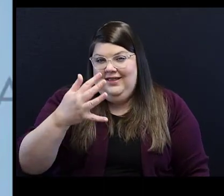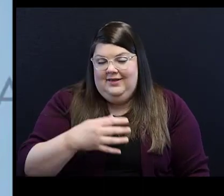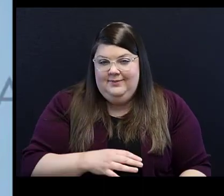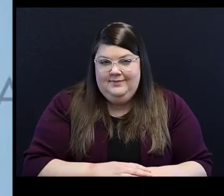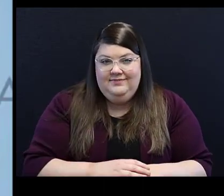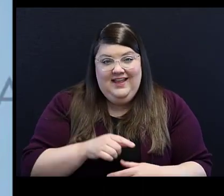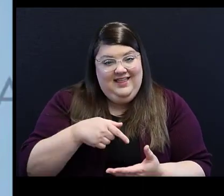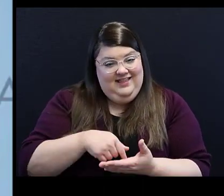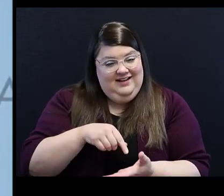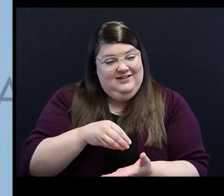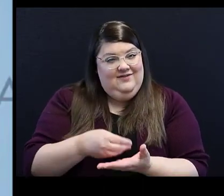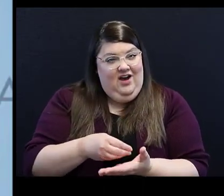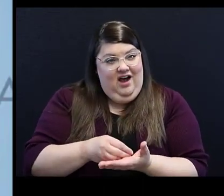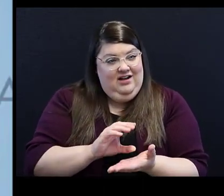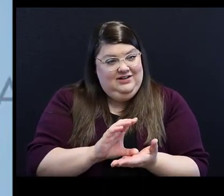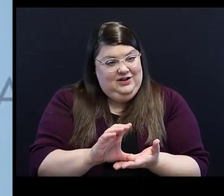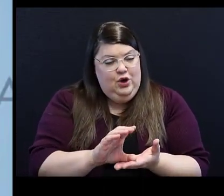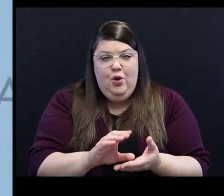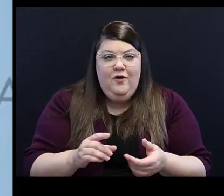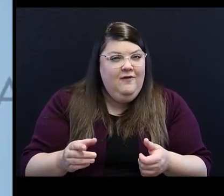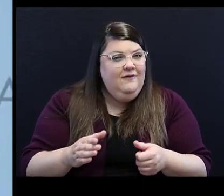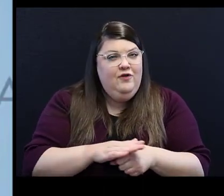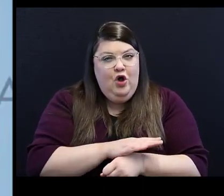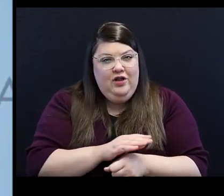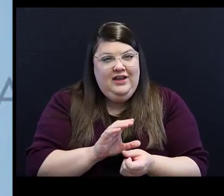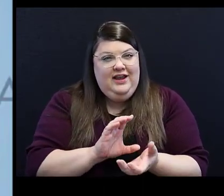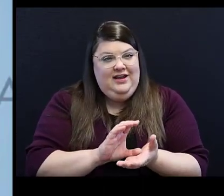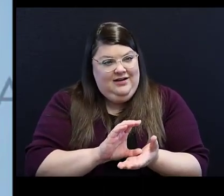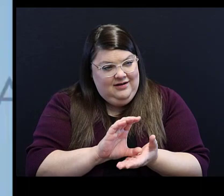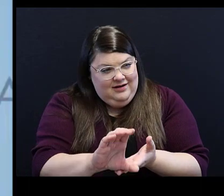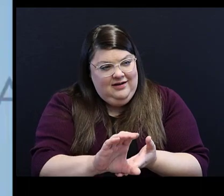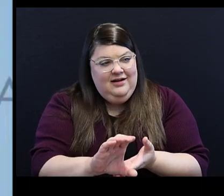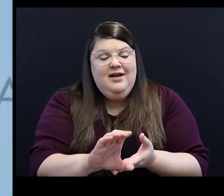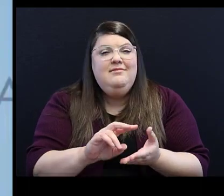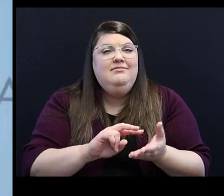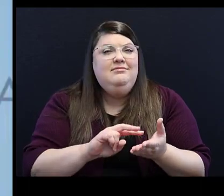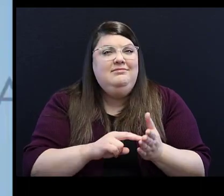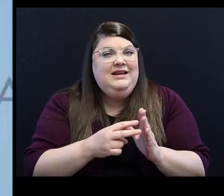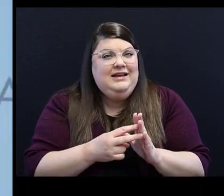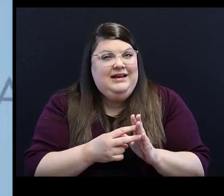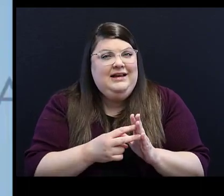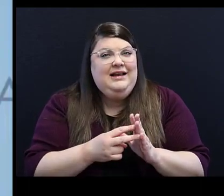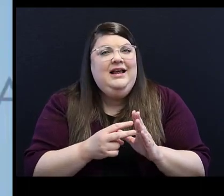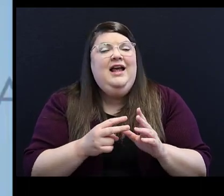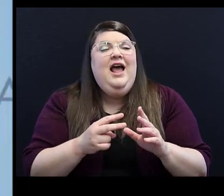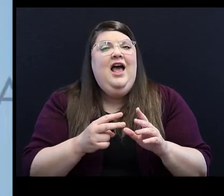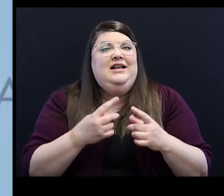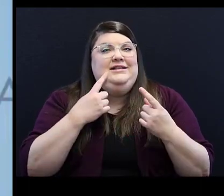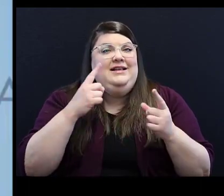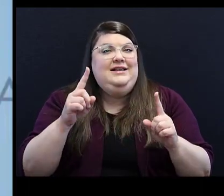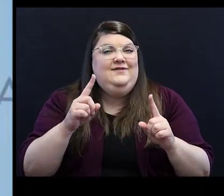These funds will be fully frontloaded – this means successful applicants will receive all